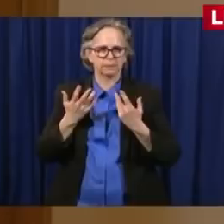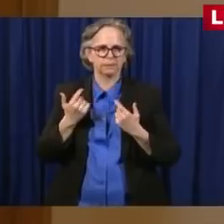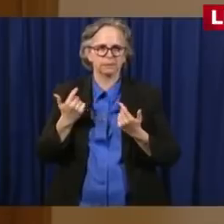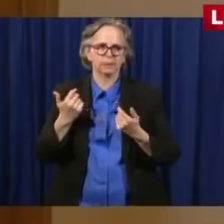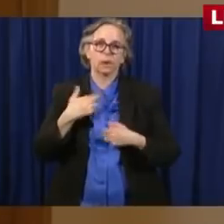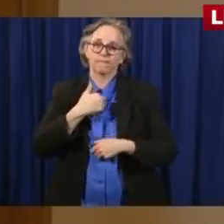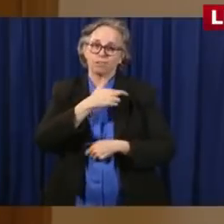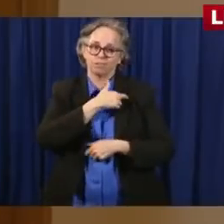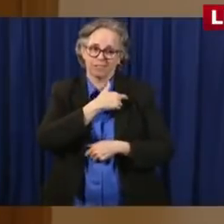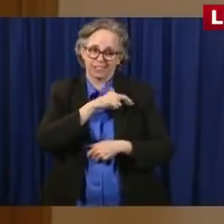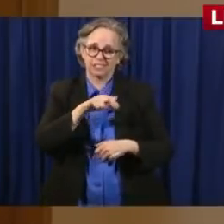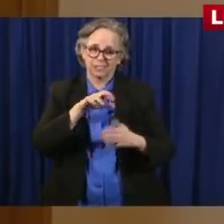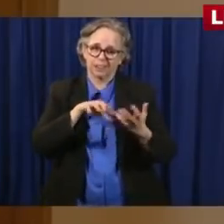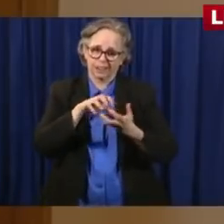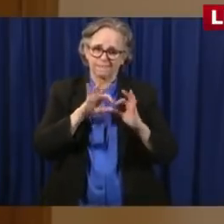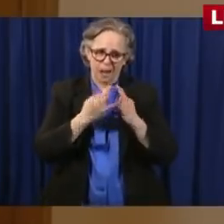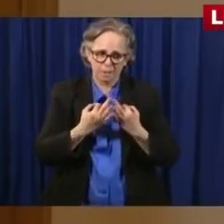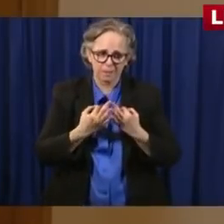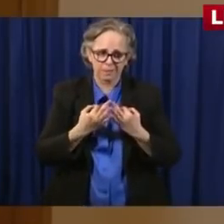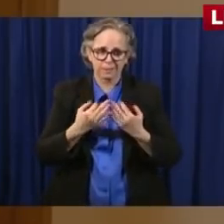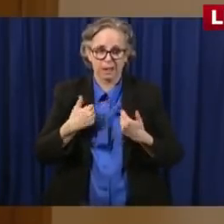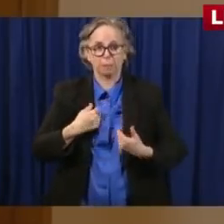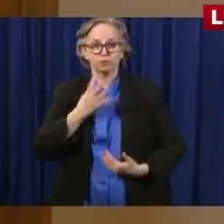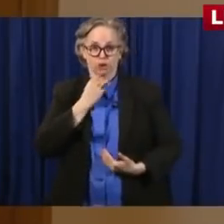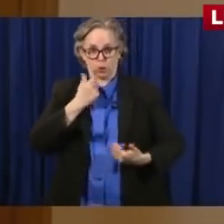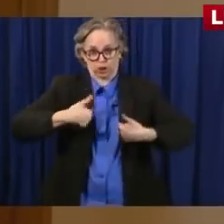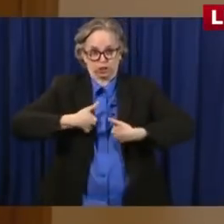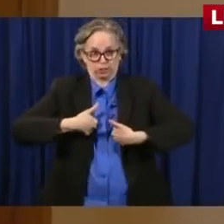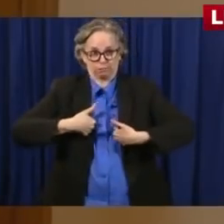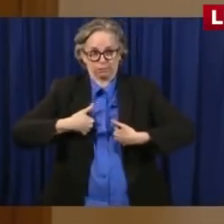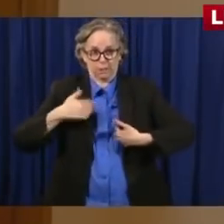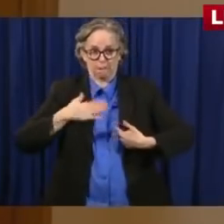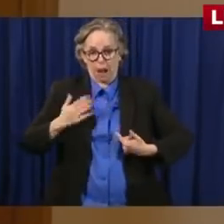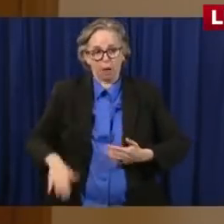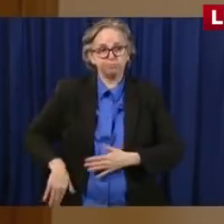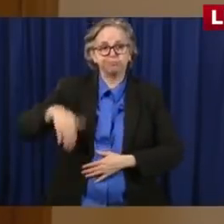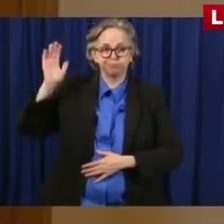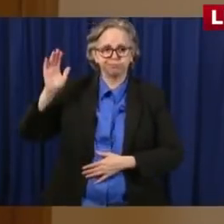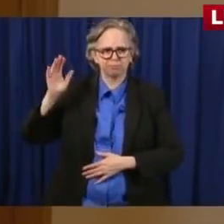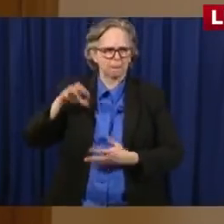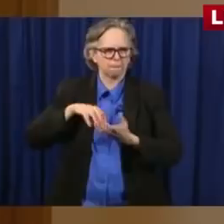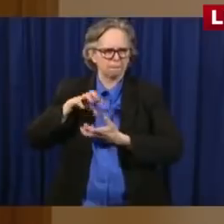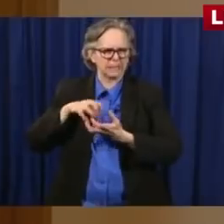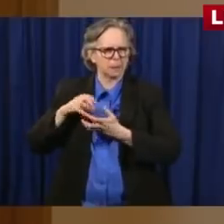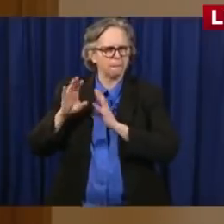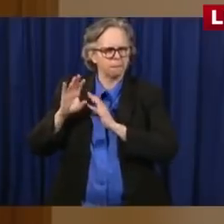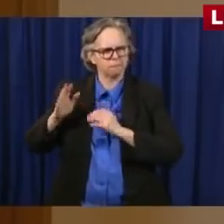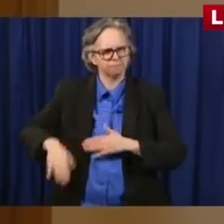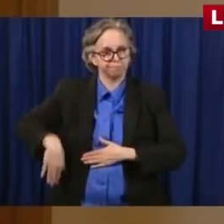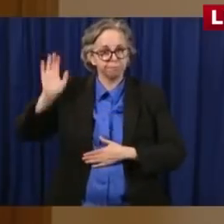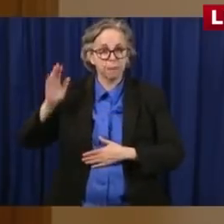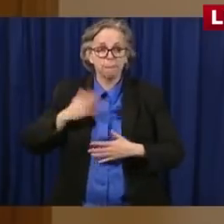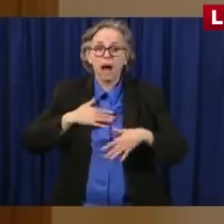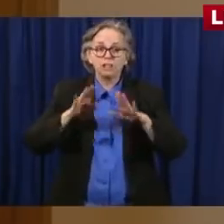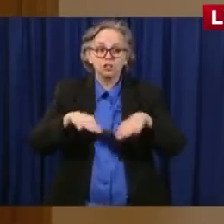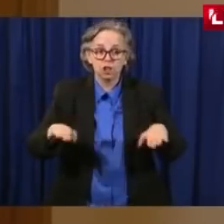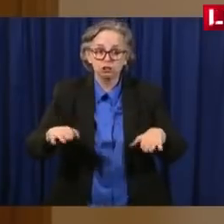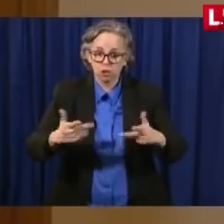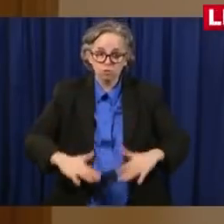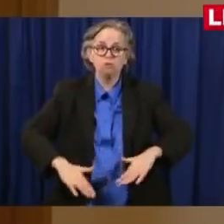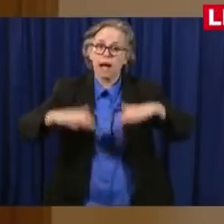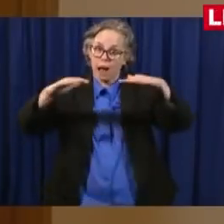IN ADDITION TO BEING A BLENDED FAMILY, WE ARE A RELIGIOUSLY BLENDED FAMILY.